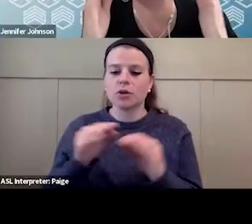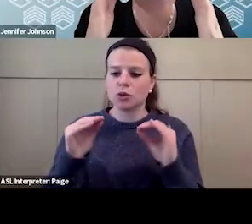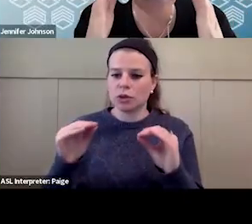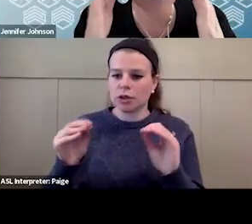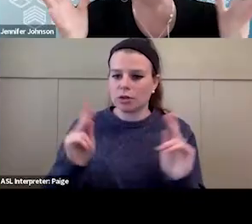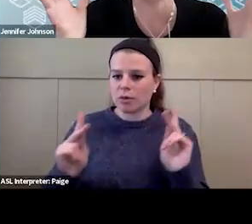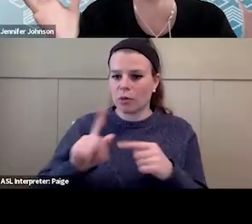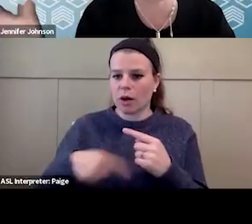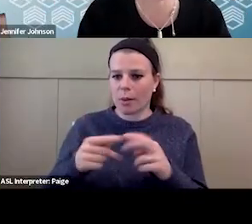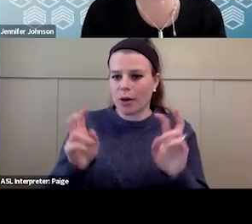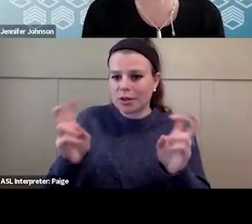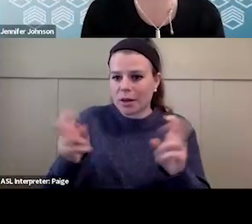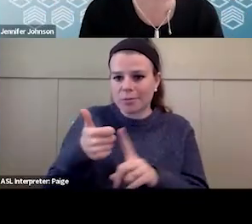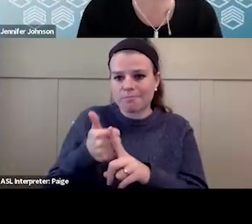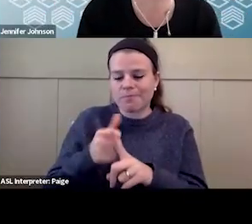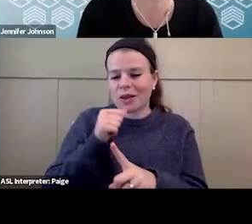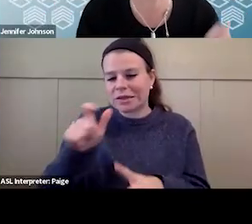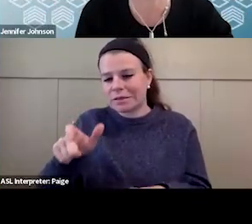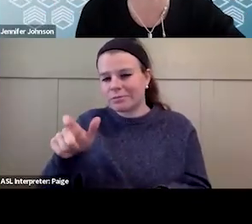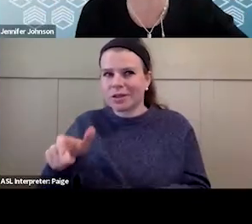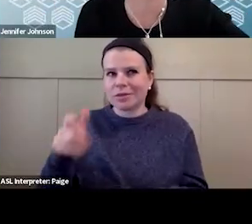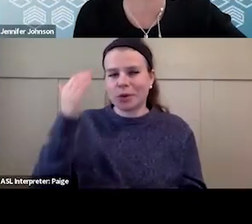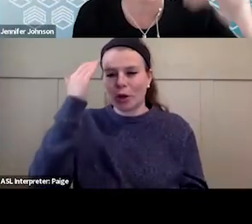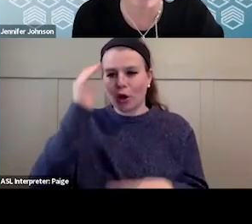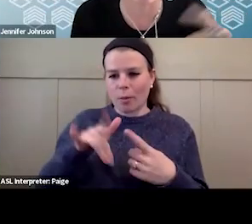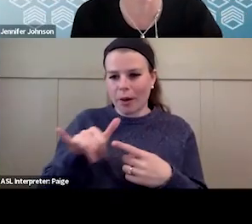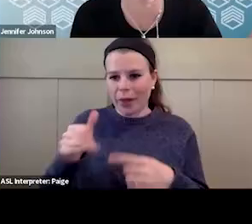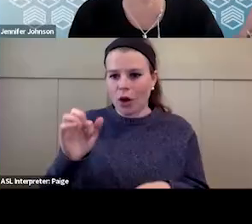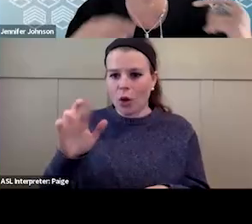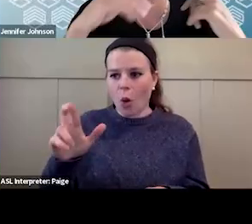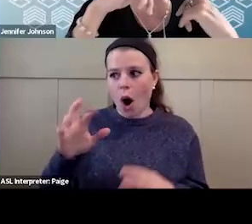that they didn't necessarily know about or didn't know they needed to know.